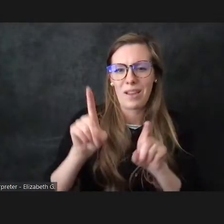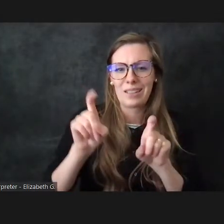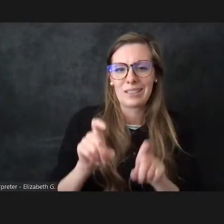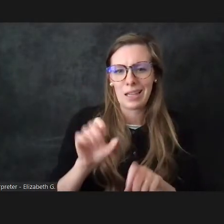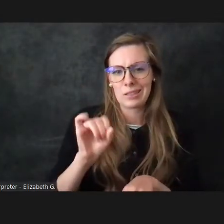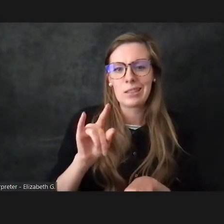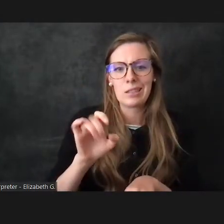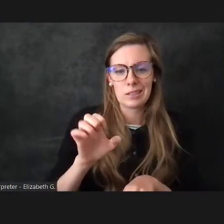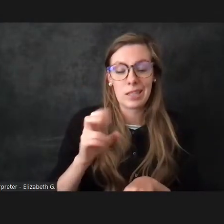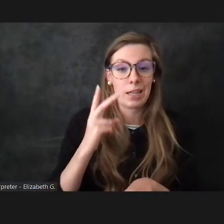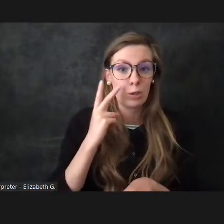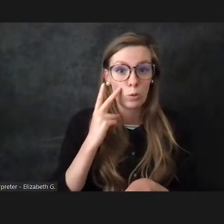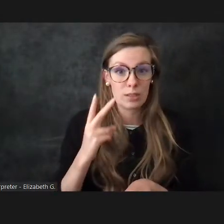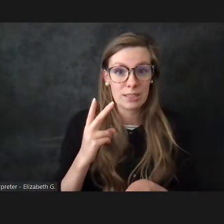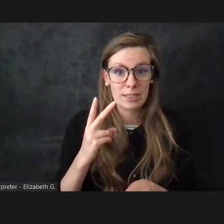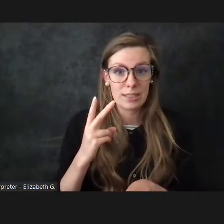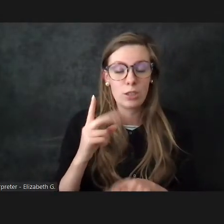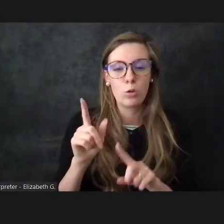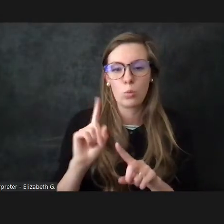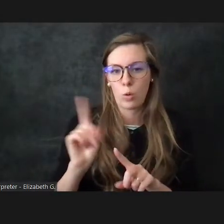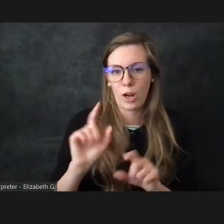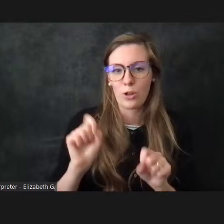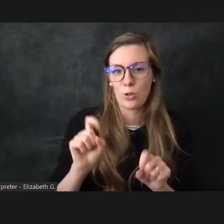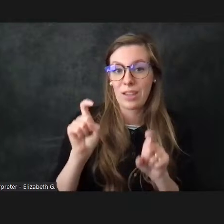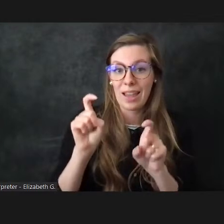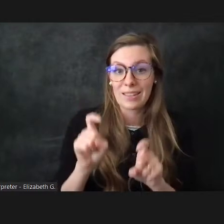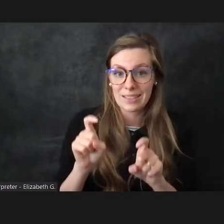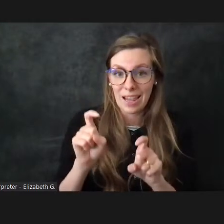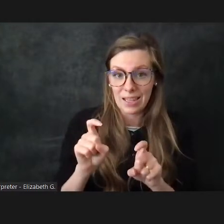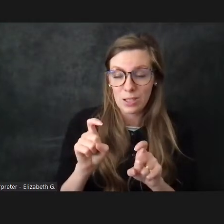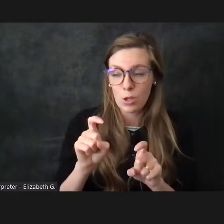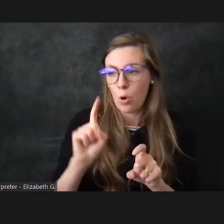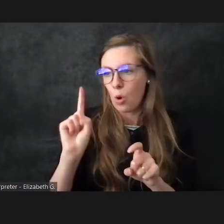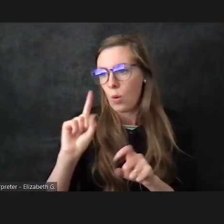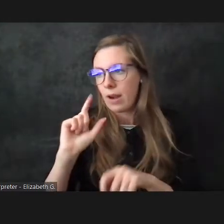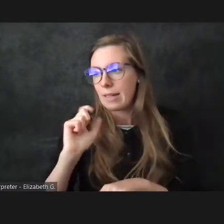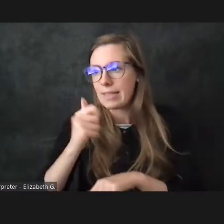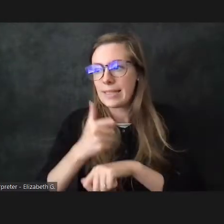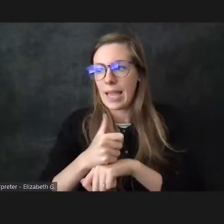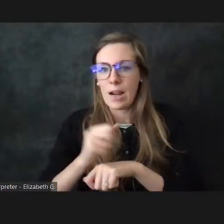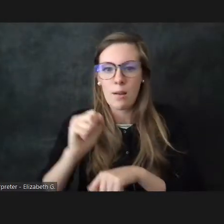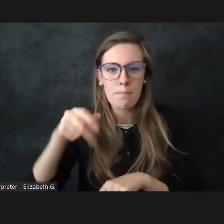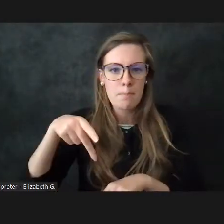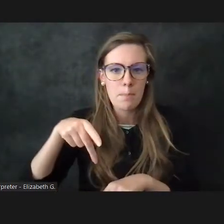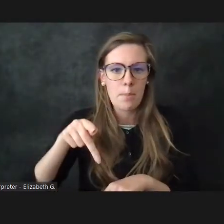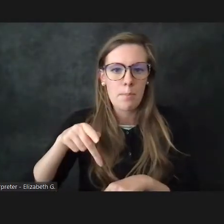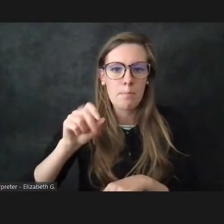the testing, including the mobile clinics that are in your neighborhood.